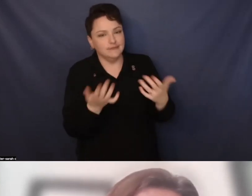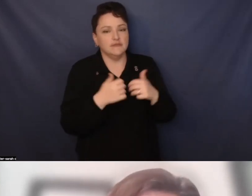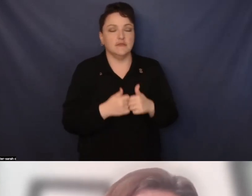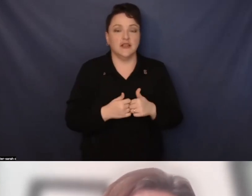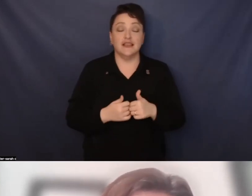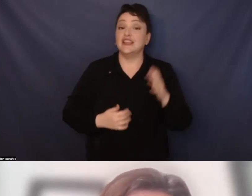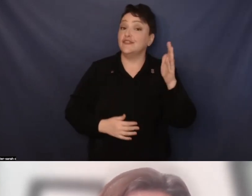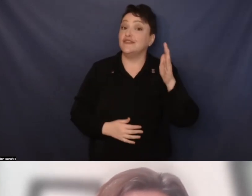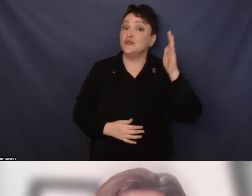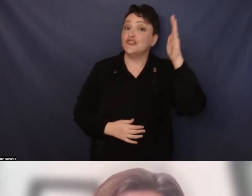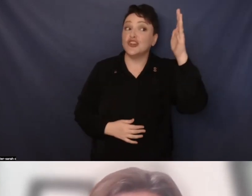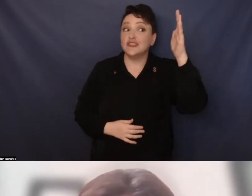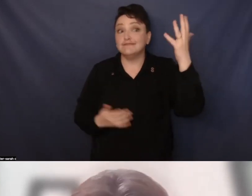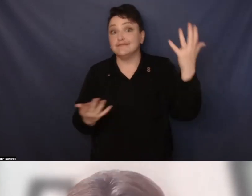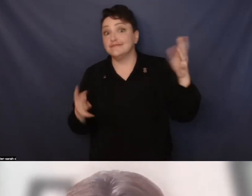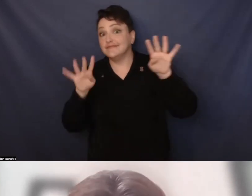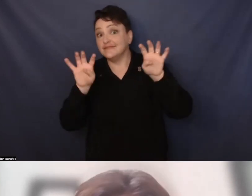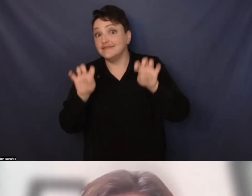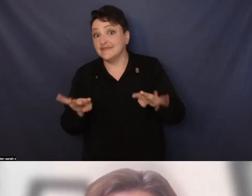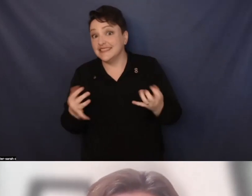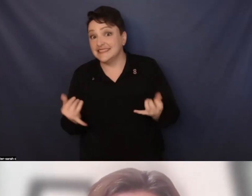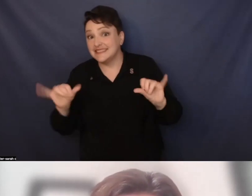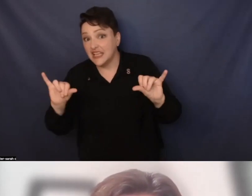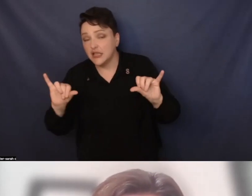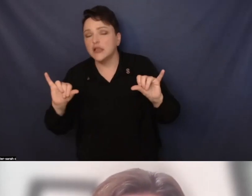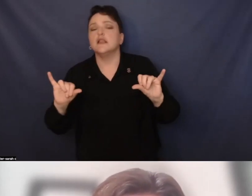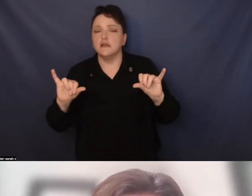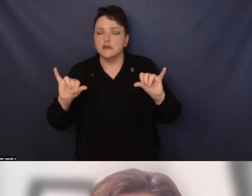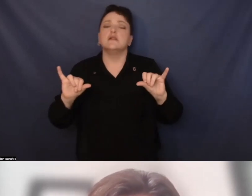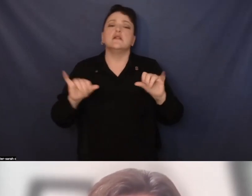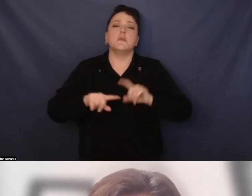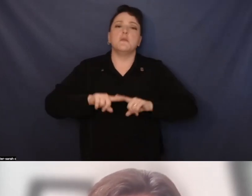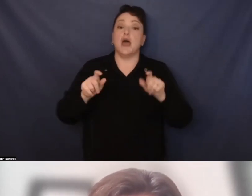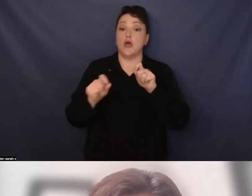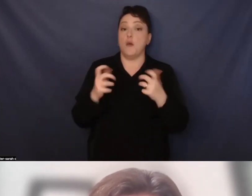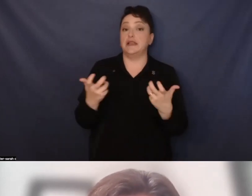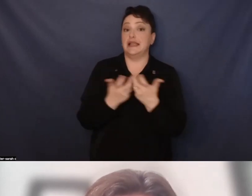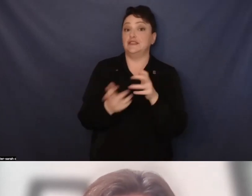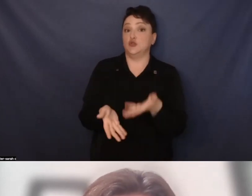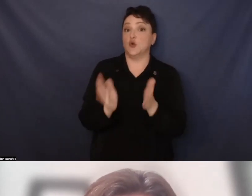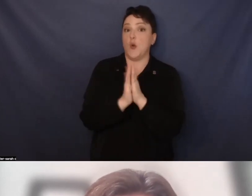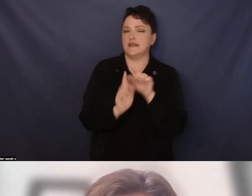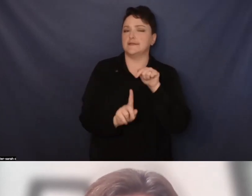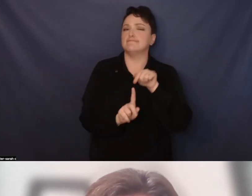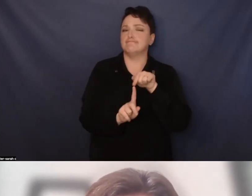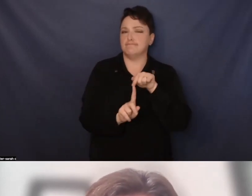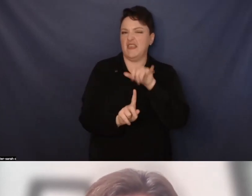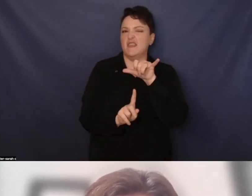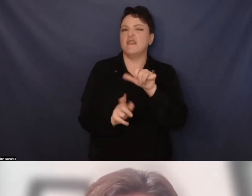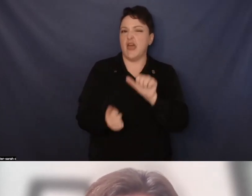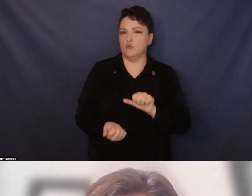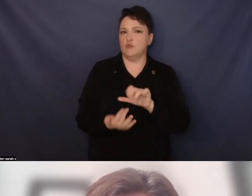model we have from earlier in the pandemic. >> BETH KENNY: